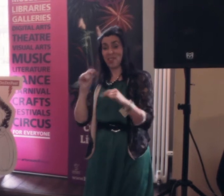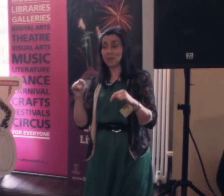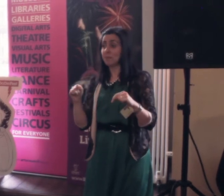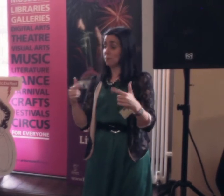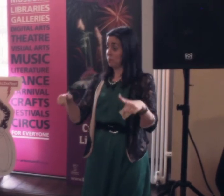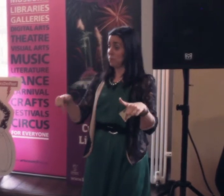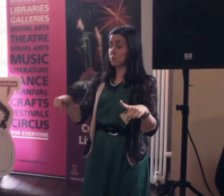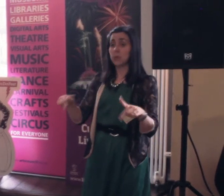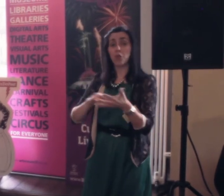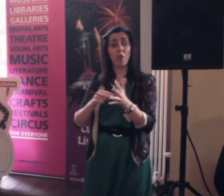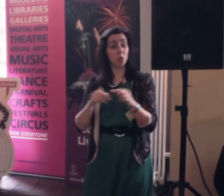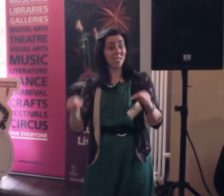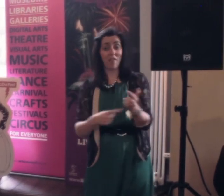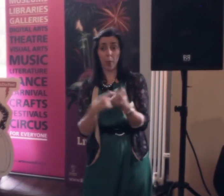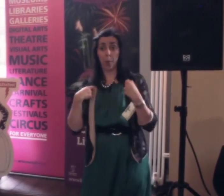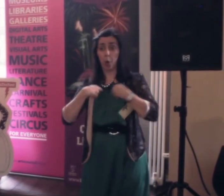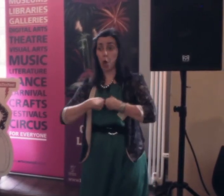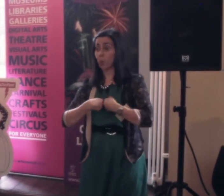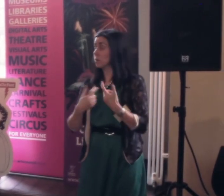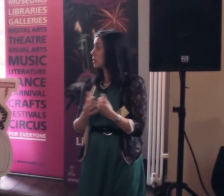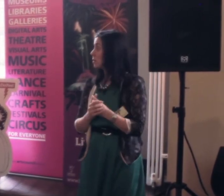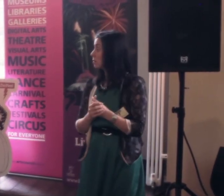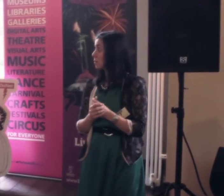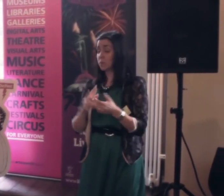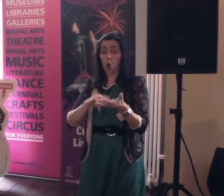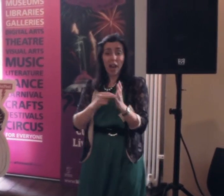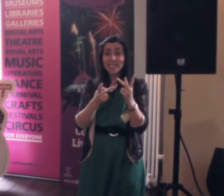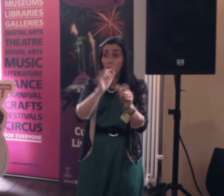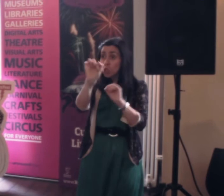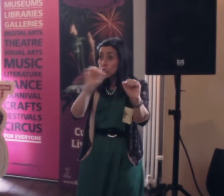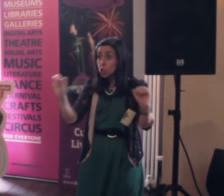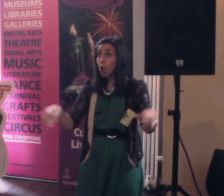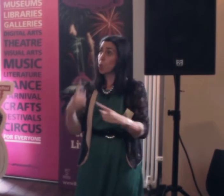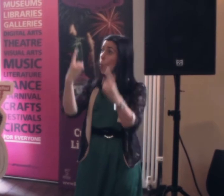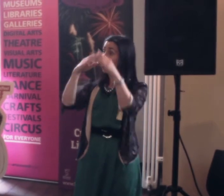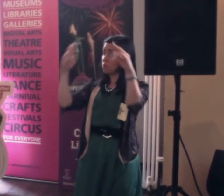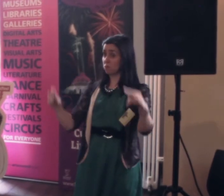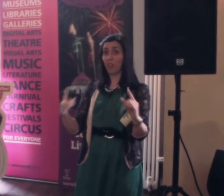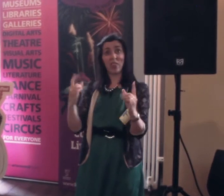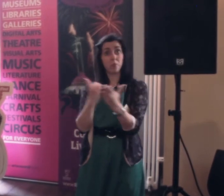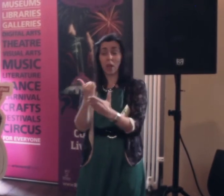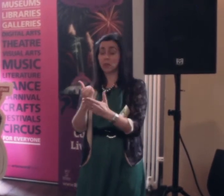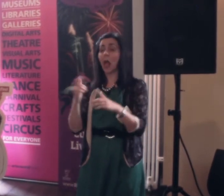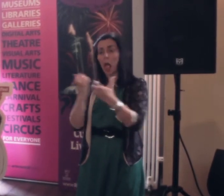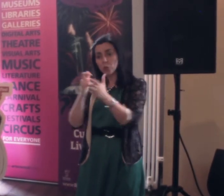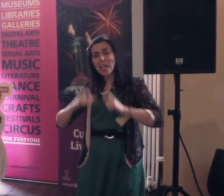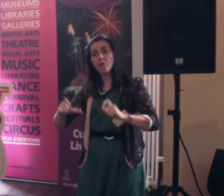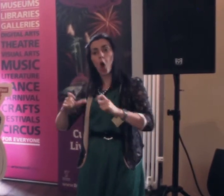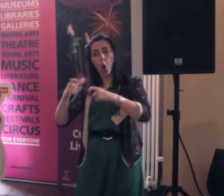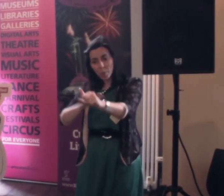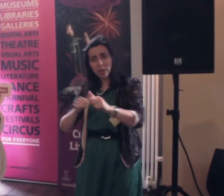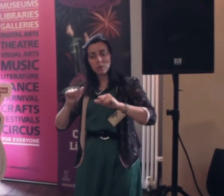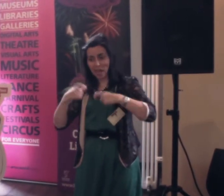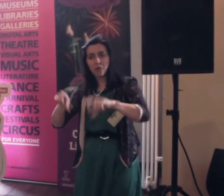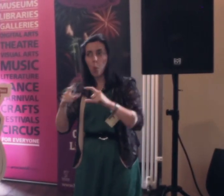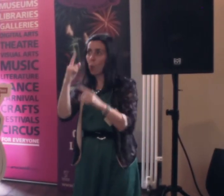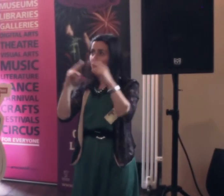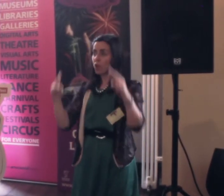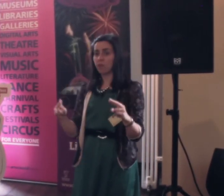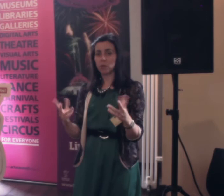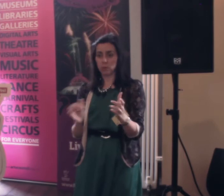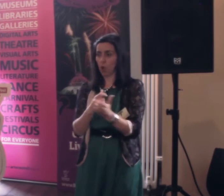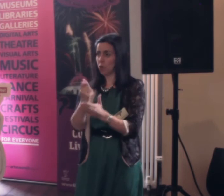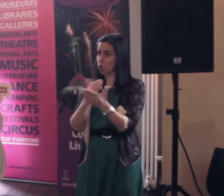the arrangements here at the Bluecoat - by bringing organisations together under one roof, that also helps to sustain them, and make them sort of more viable in the current times